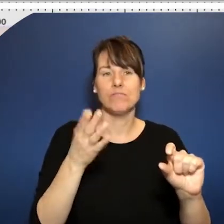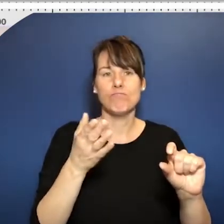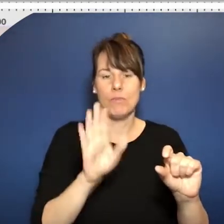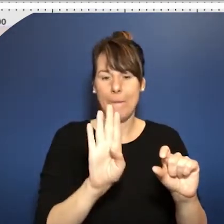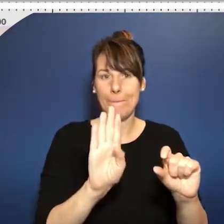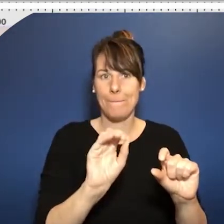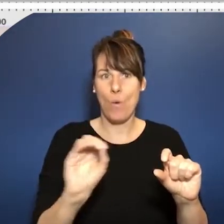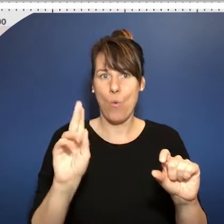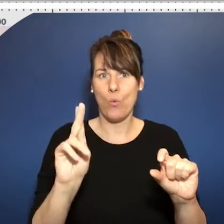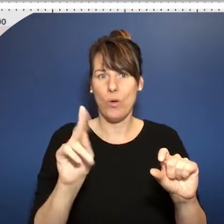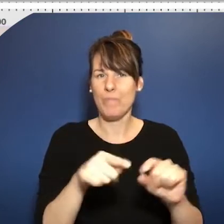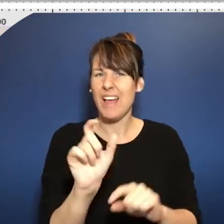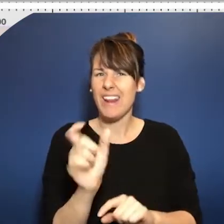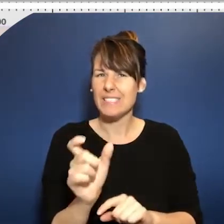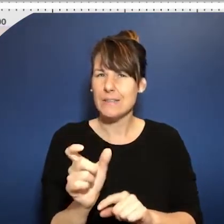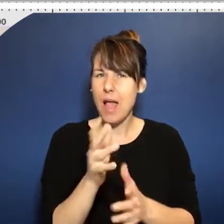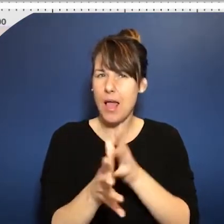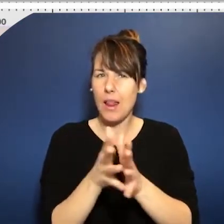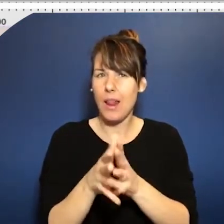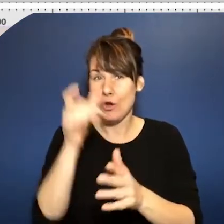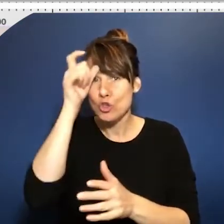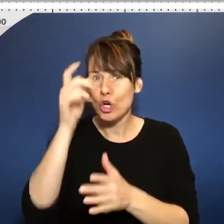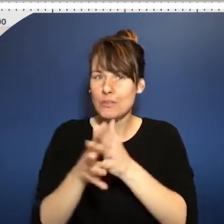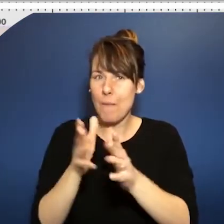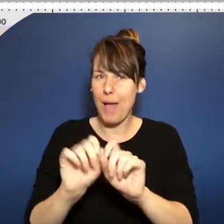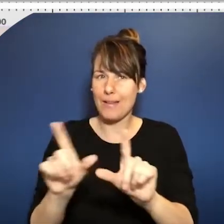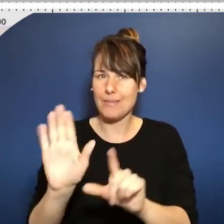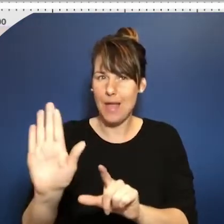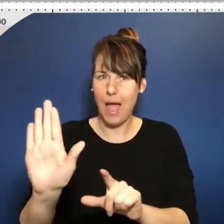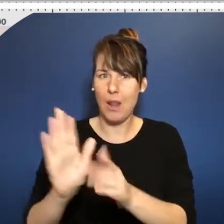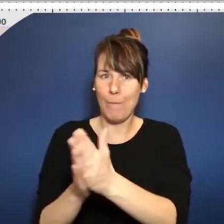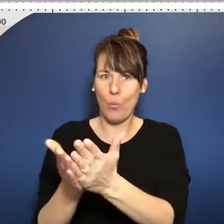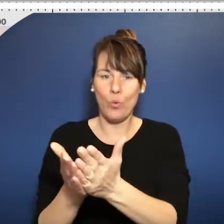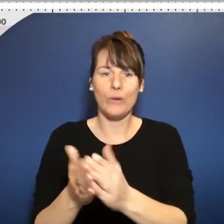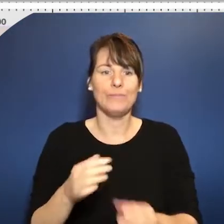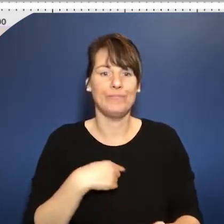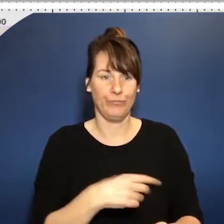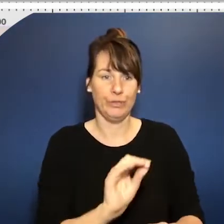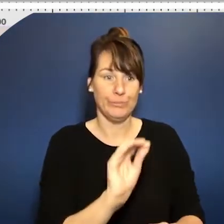And this is a lexical sign for BOOK in Turkish. I write book and I click on Enter